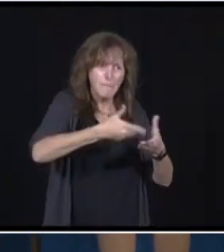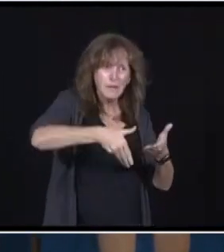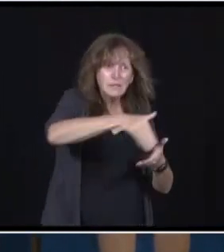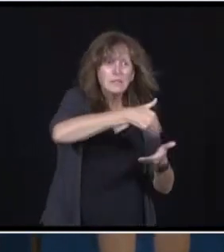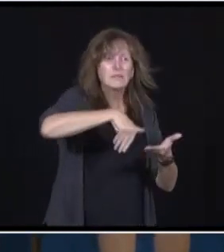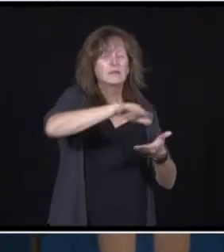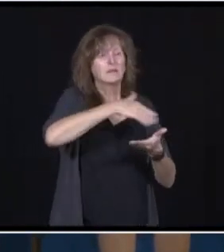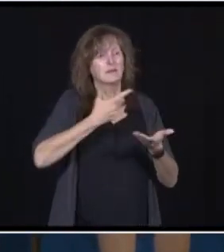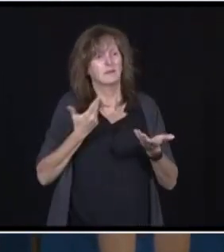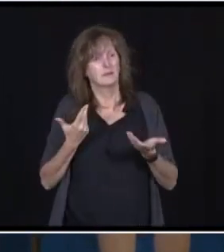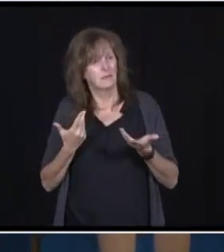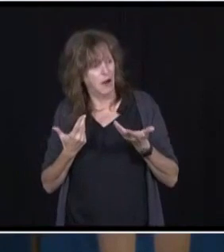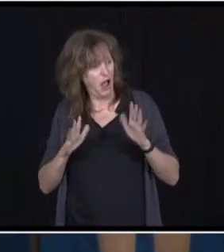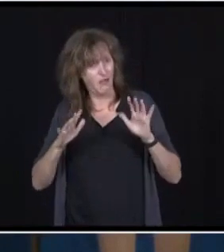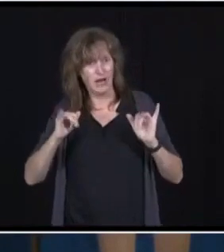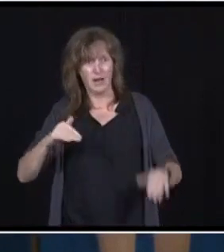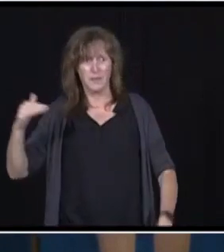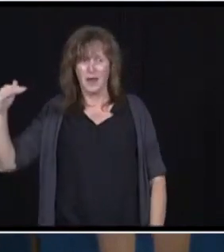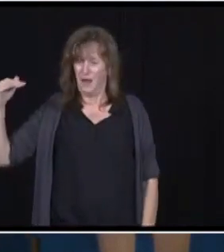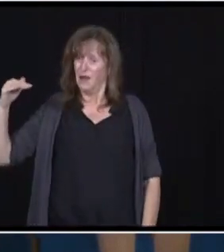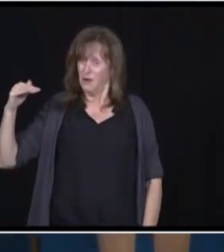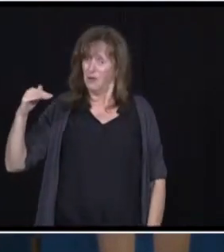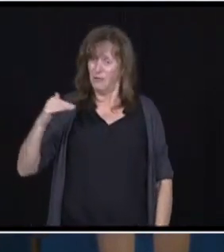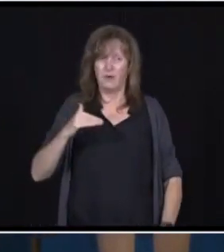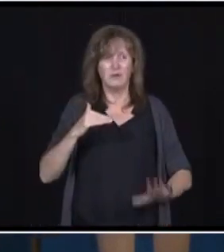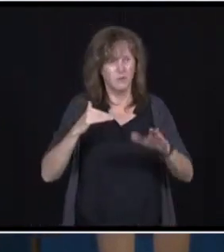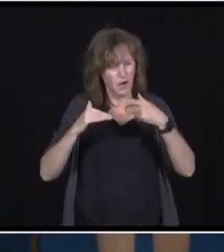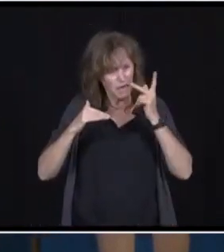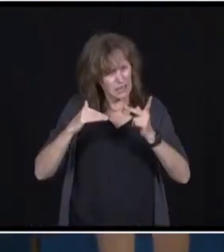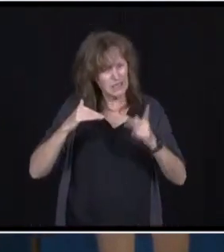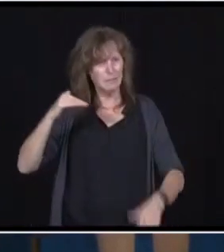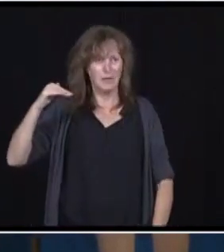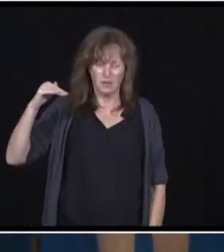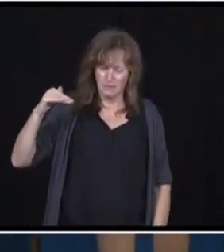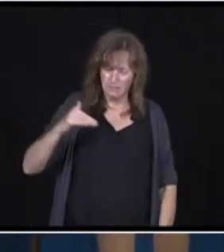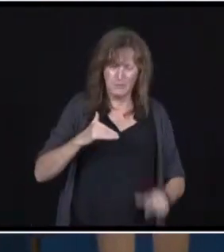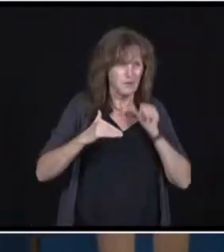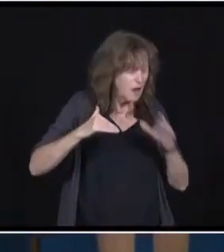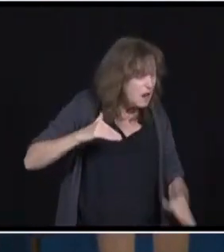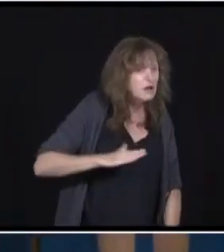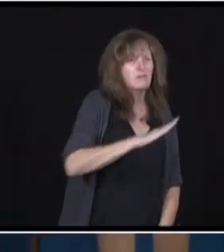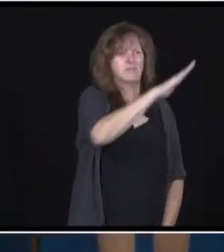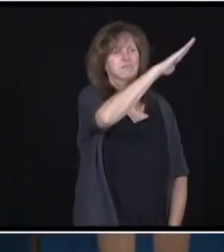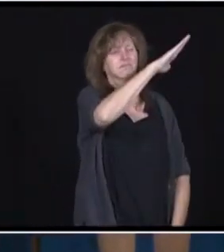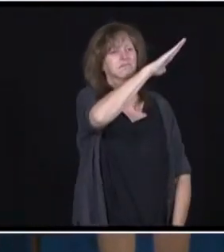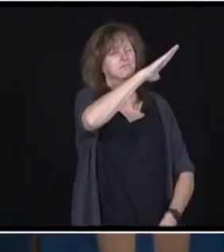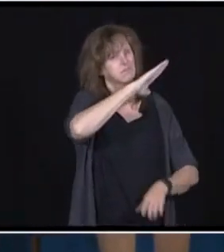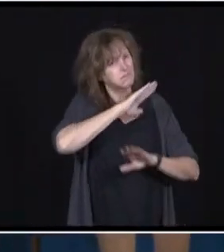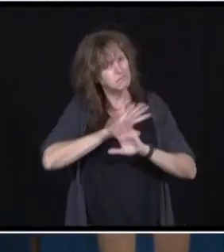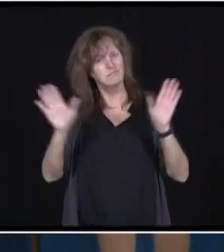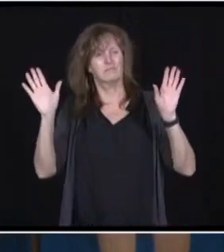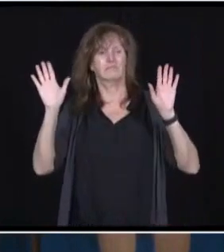I would mostly recommend that people look at it, still use them constraint and while you may want to have 100, I am